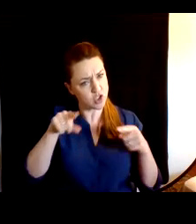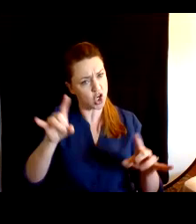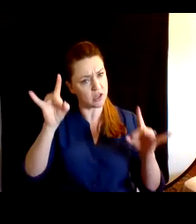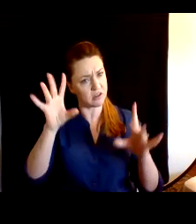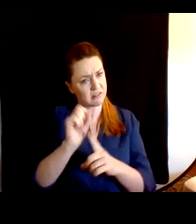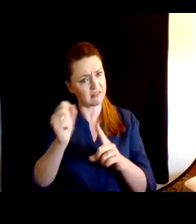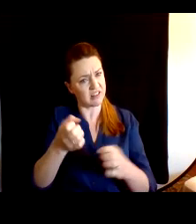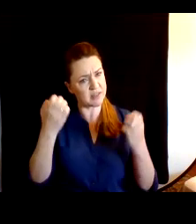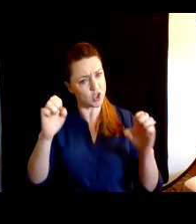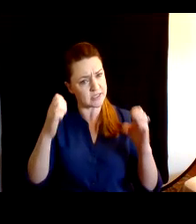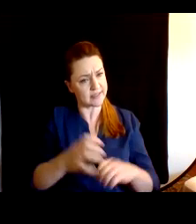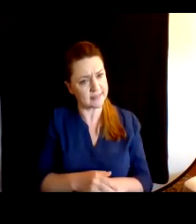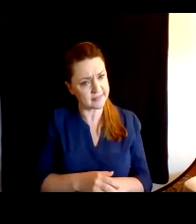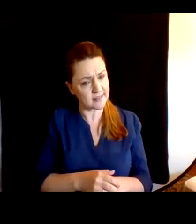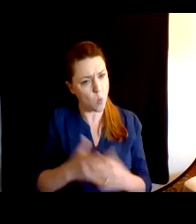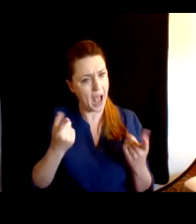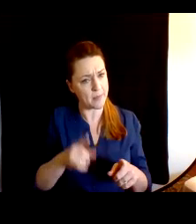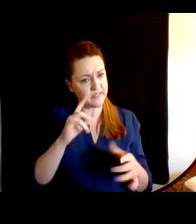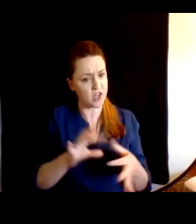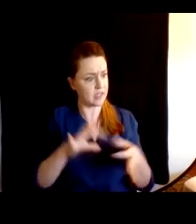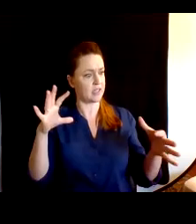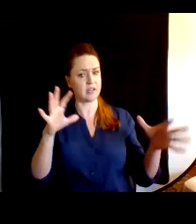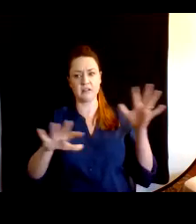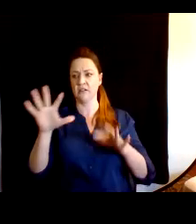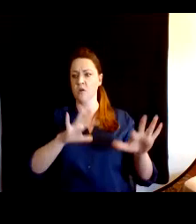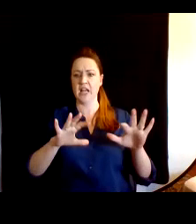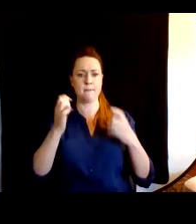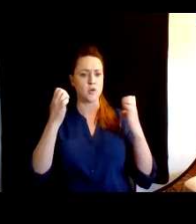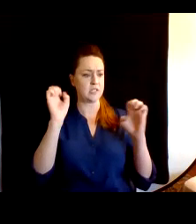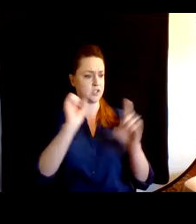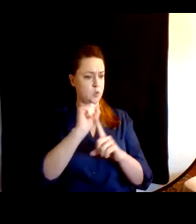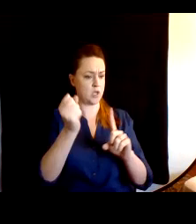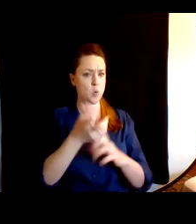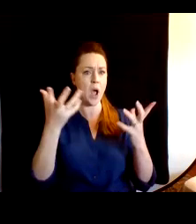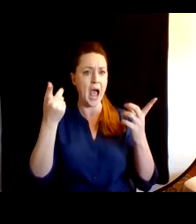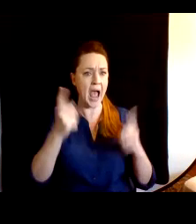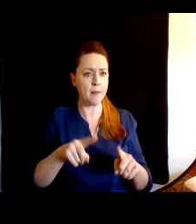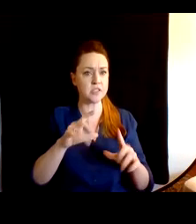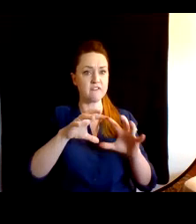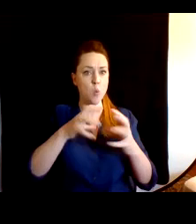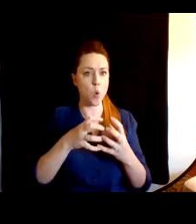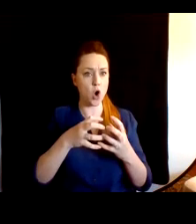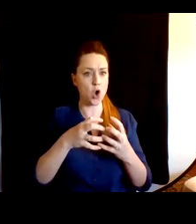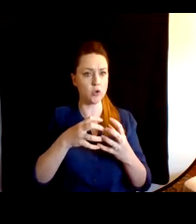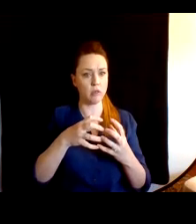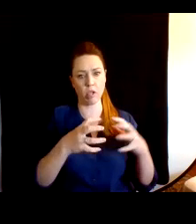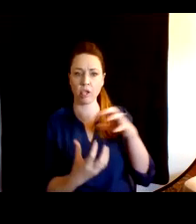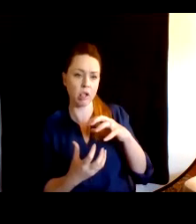What happens to them when they're displaced in an emergency context? What happens to them when the world is struck by a global pandemic? We wanna make sure